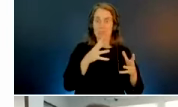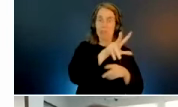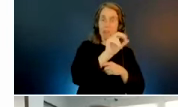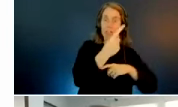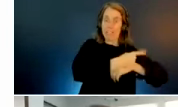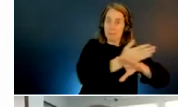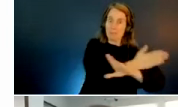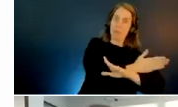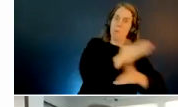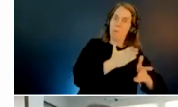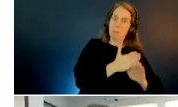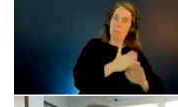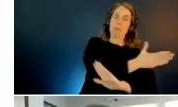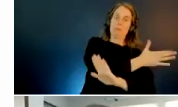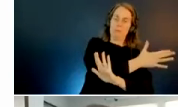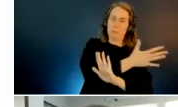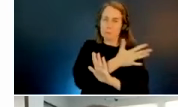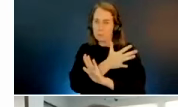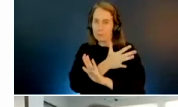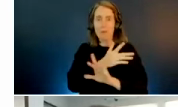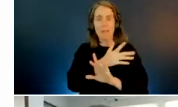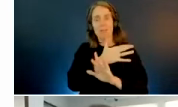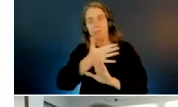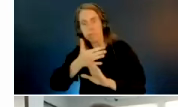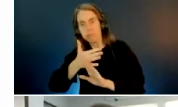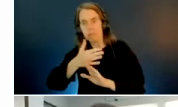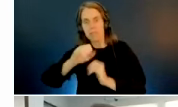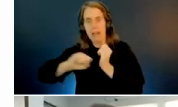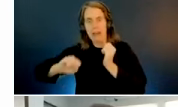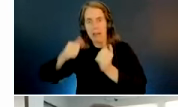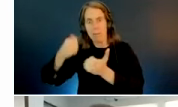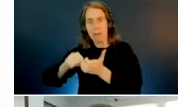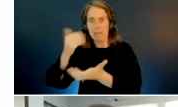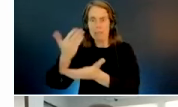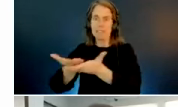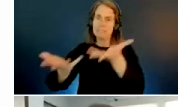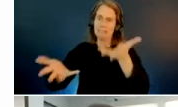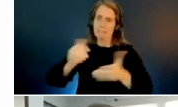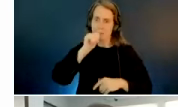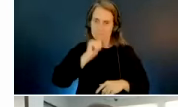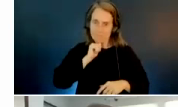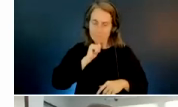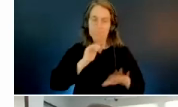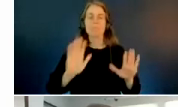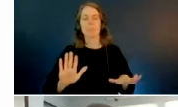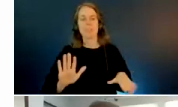um before the 2020 election but currently you have to have a witness sign your ballot um you